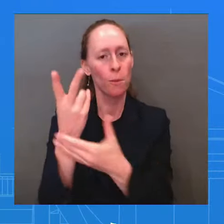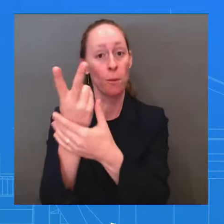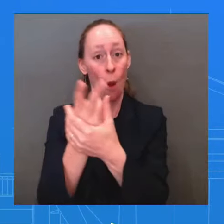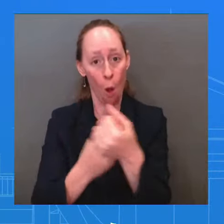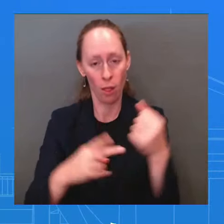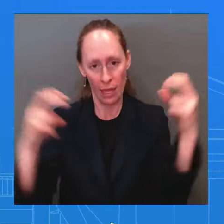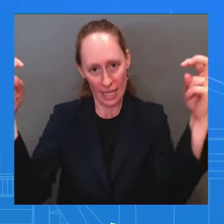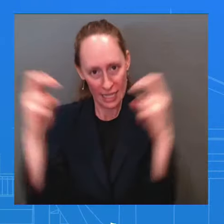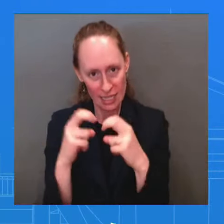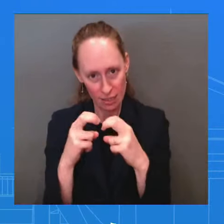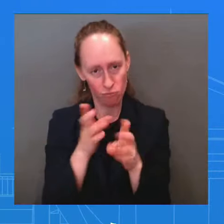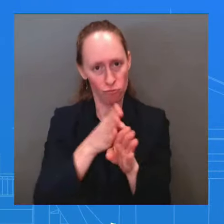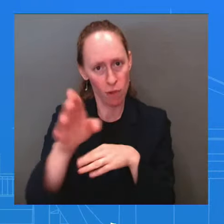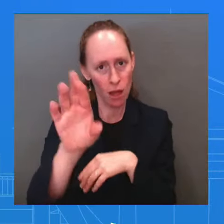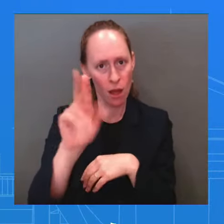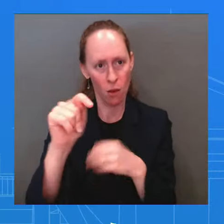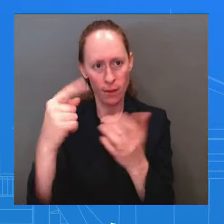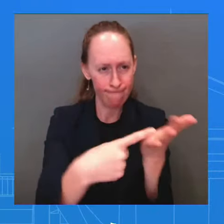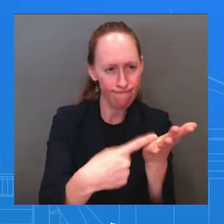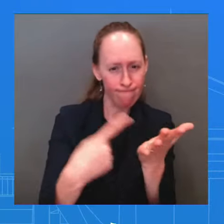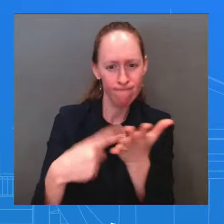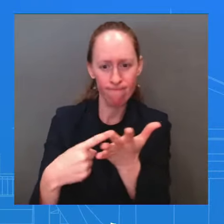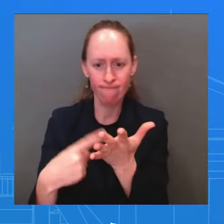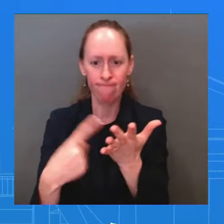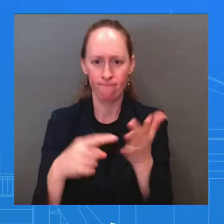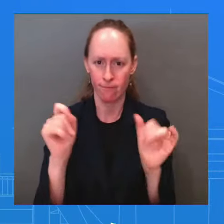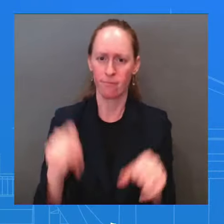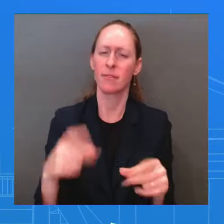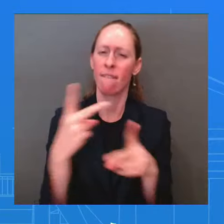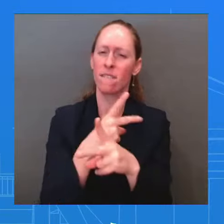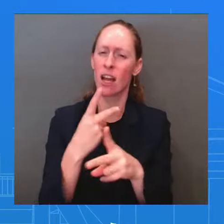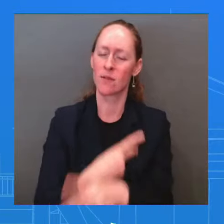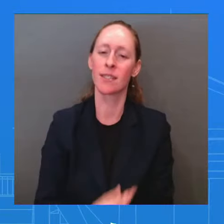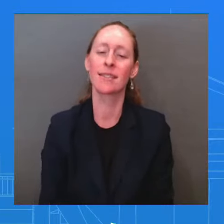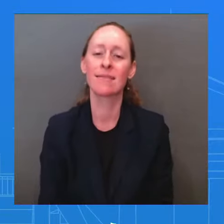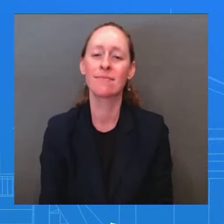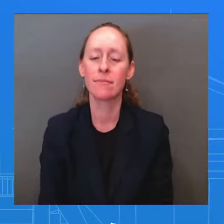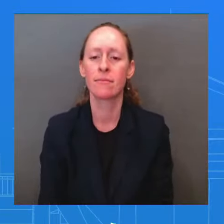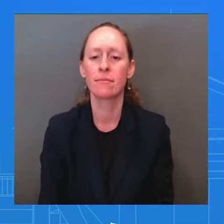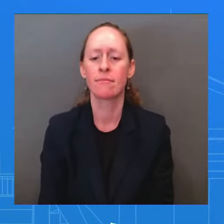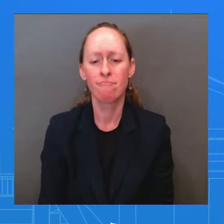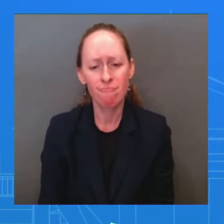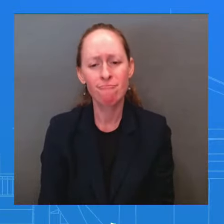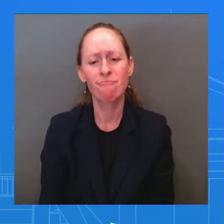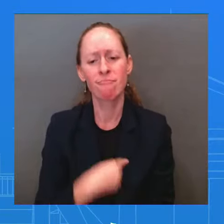That's what the President wants to see. We appreciate the parties continuing to do that on a 24/7 basis.